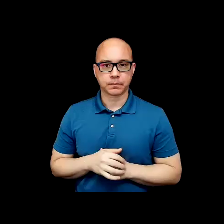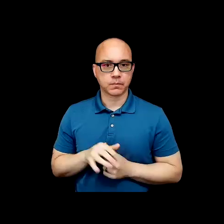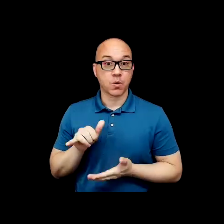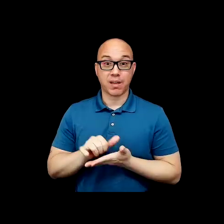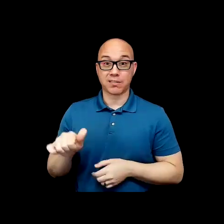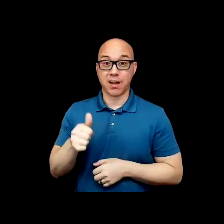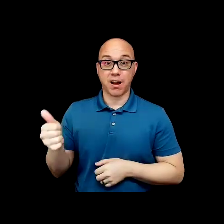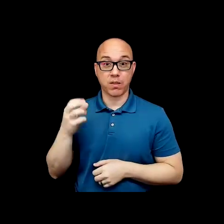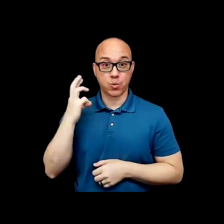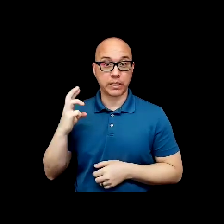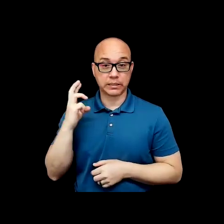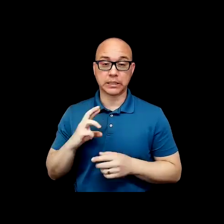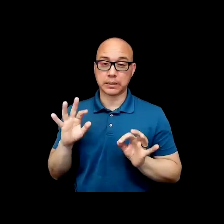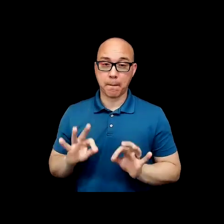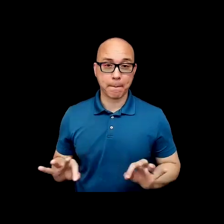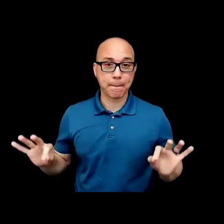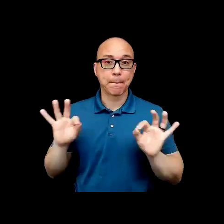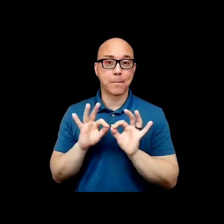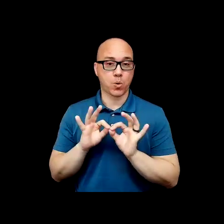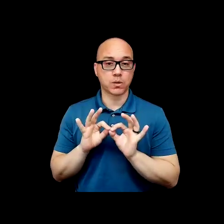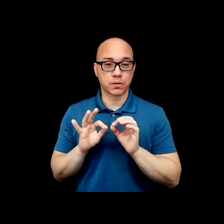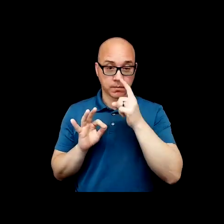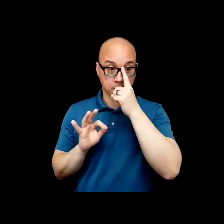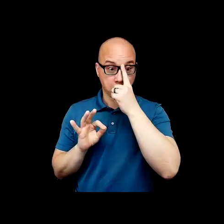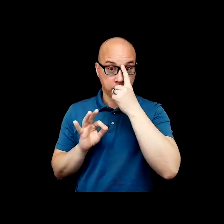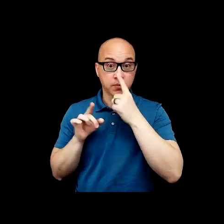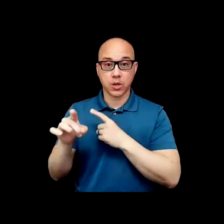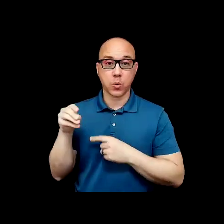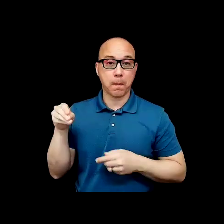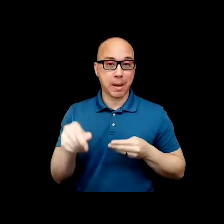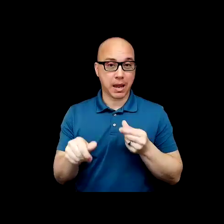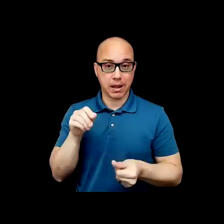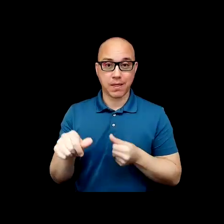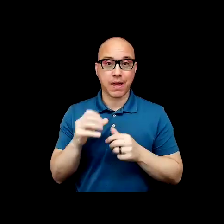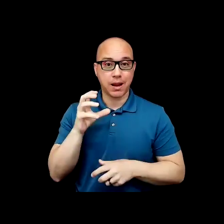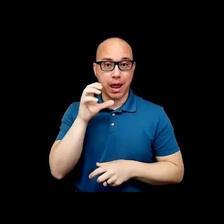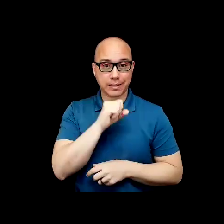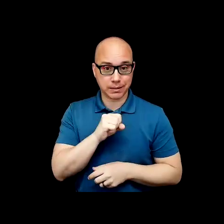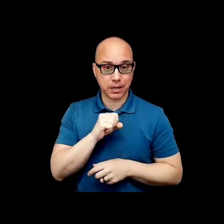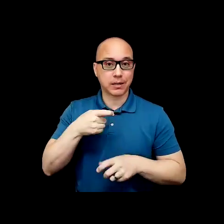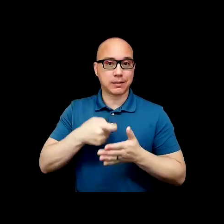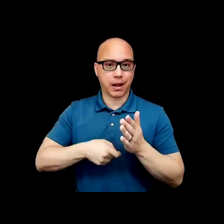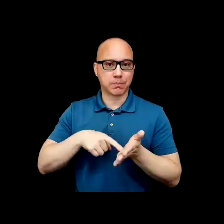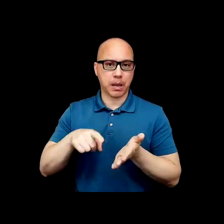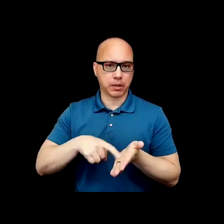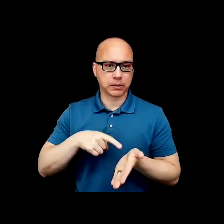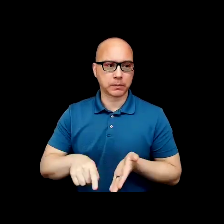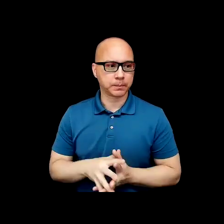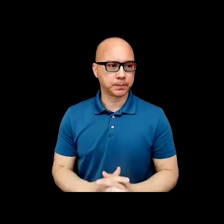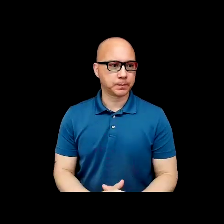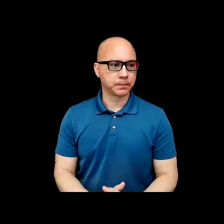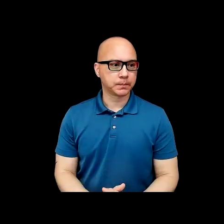reason why it is crucial that you pay your Estimated Tax Payments. Self-Employment Tax